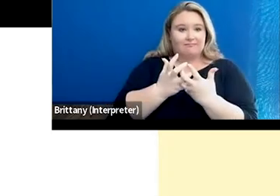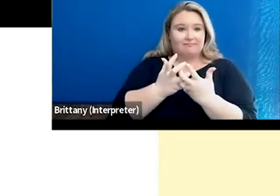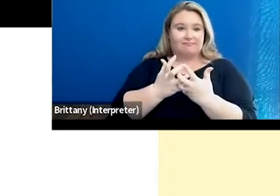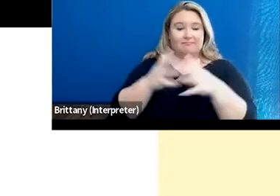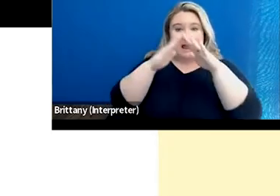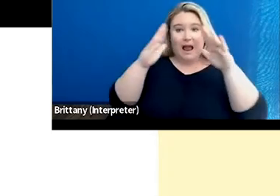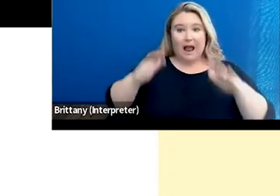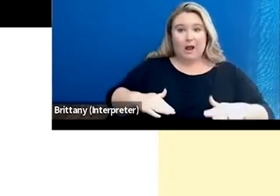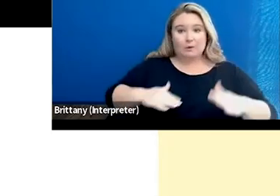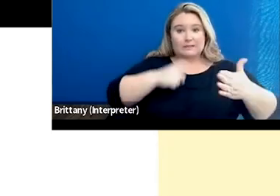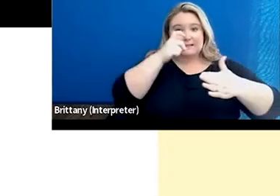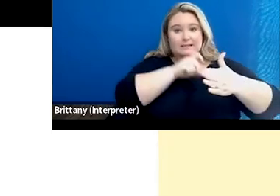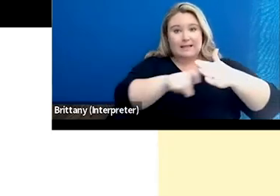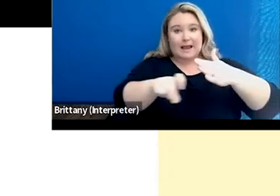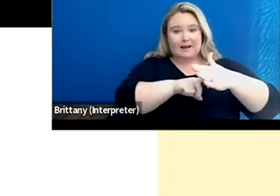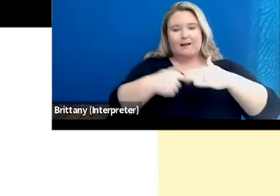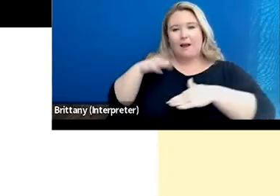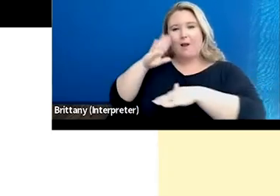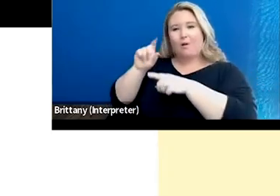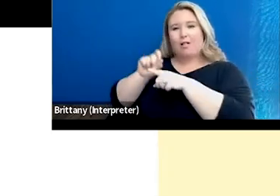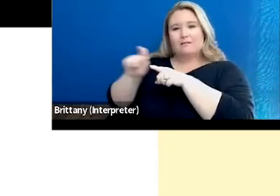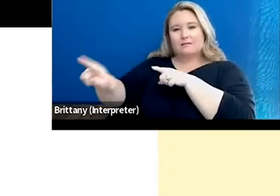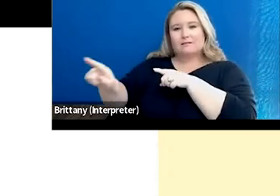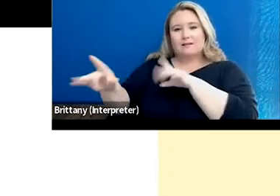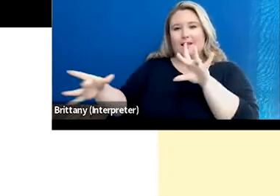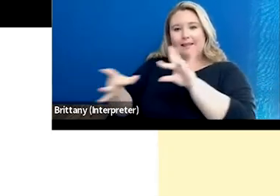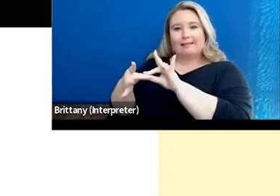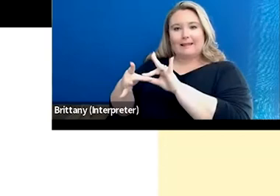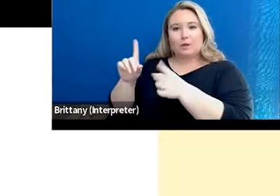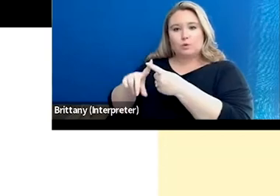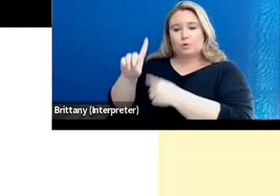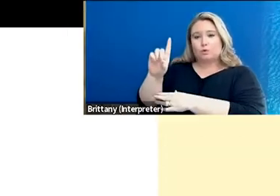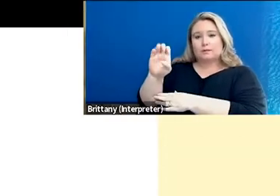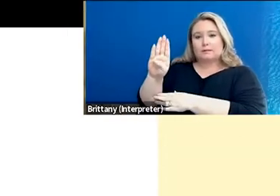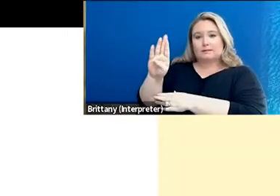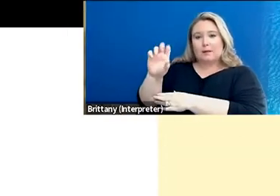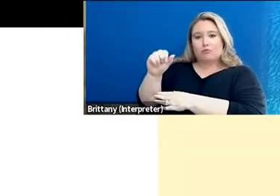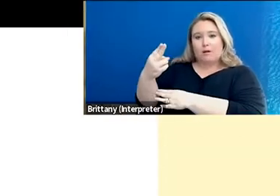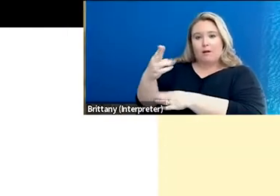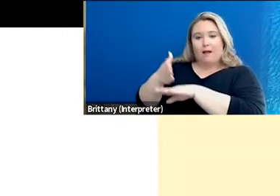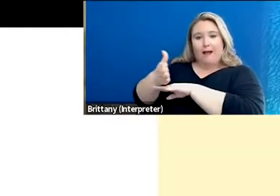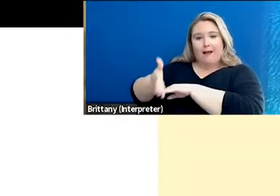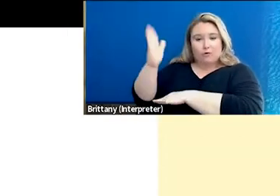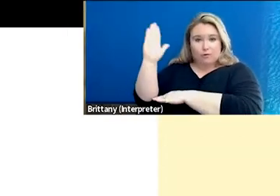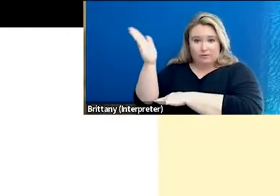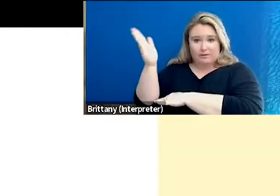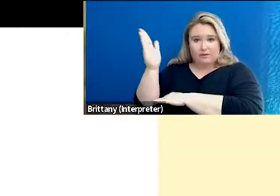I will send the link to Deborah after the presentation, and you can view this document.